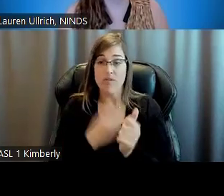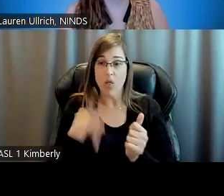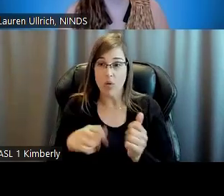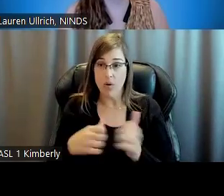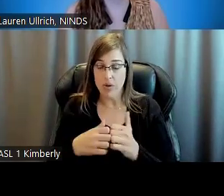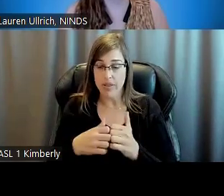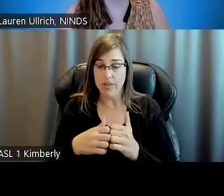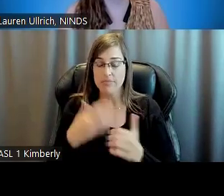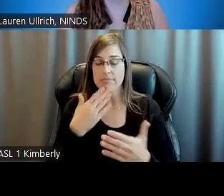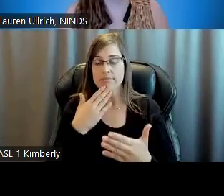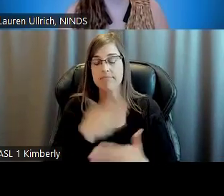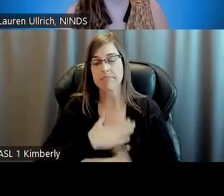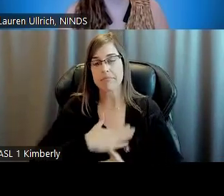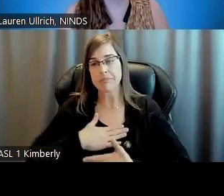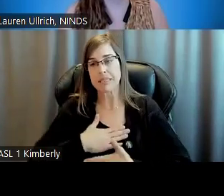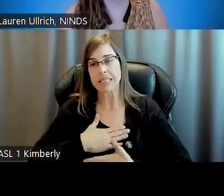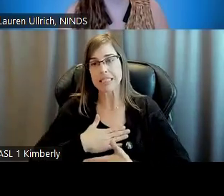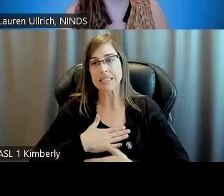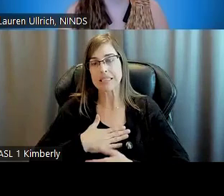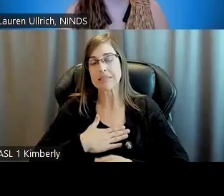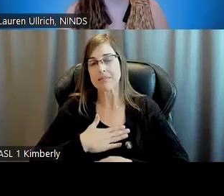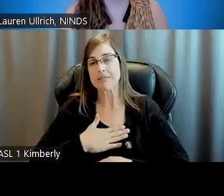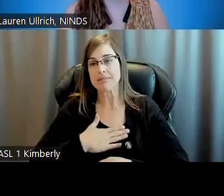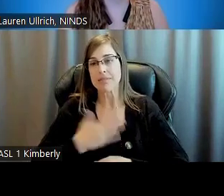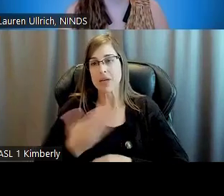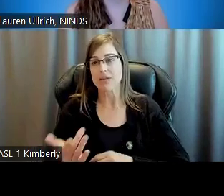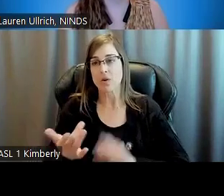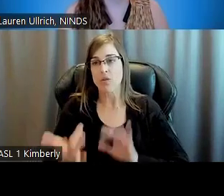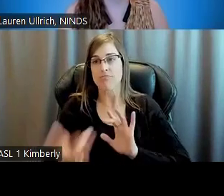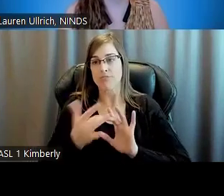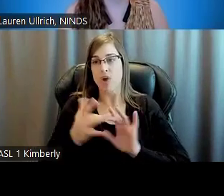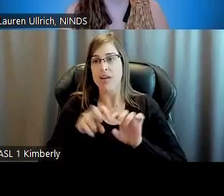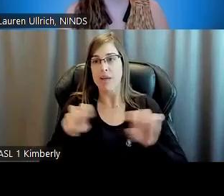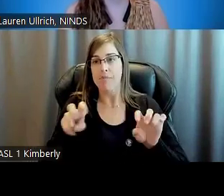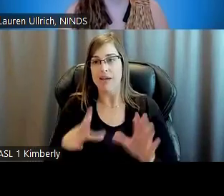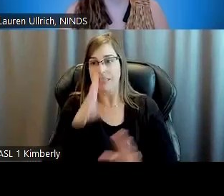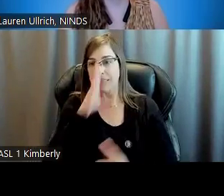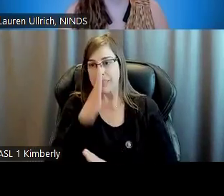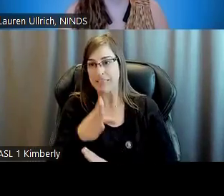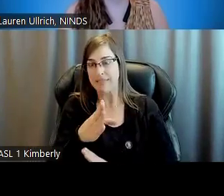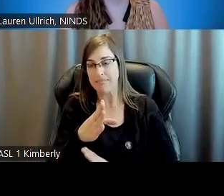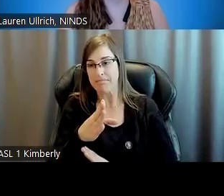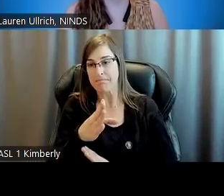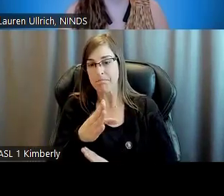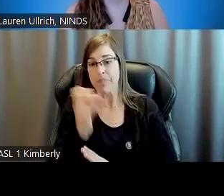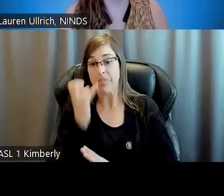then please reach out to the panelists, specifically, if there's a question regarding a program